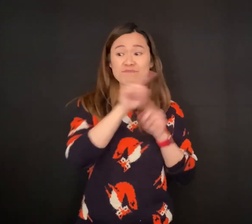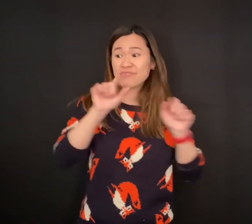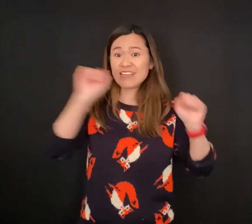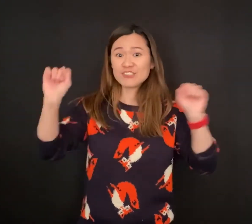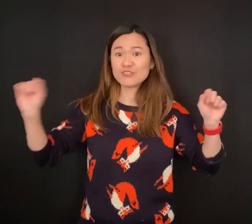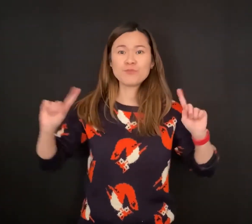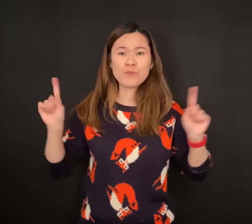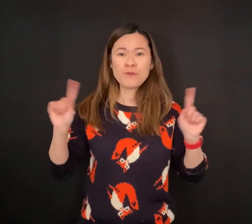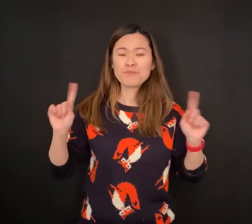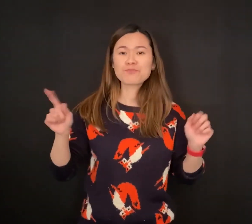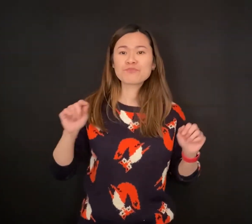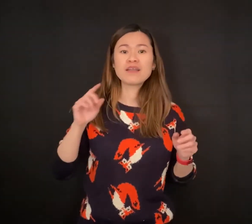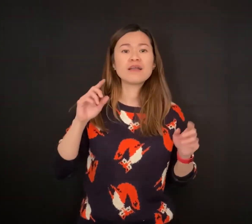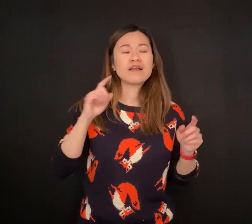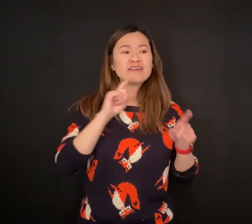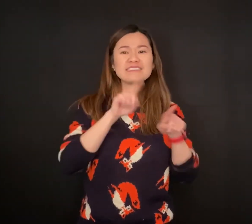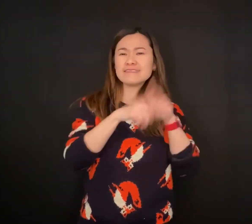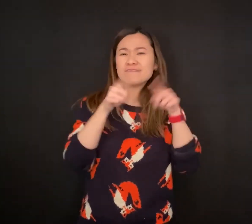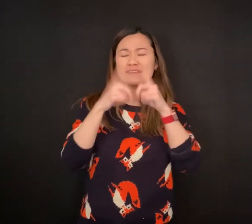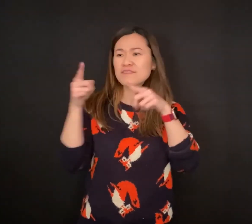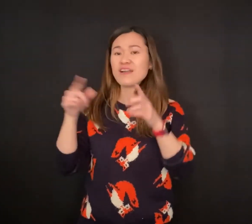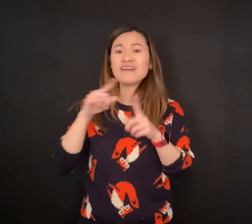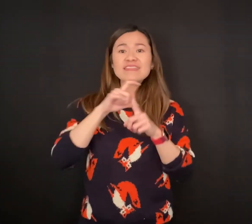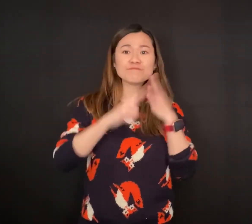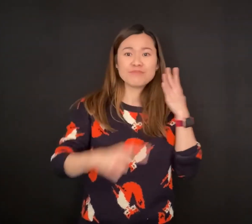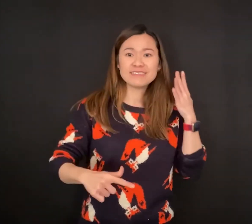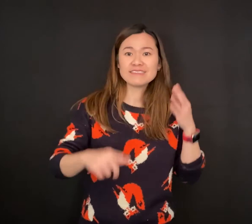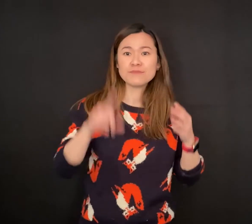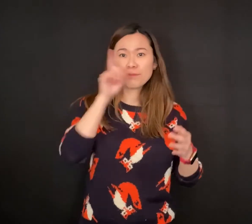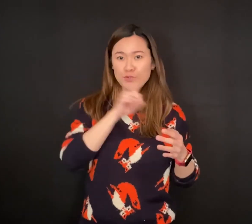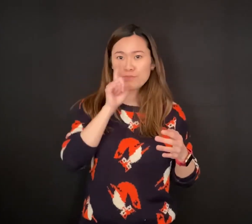Each of these people have different disabilities,